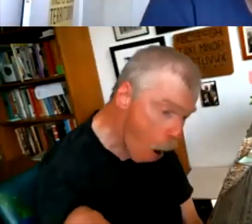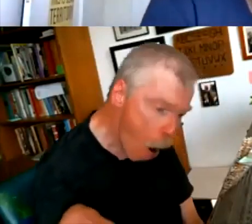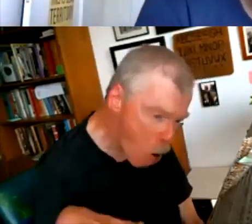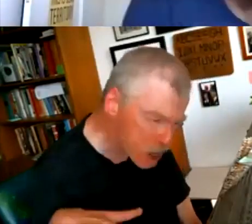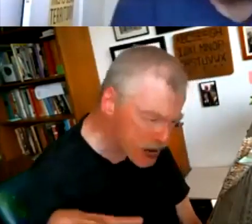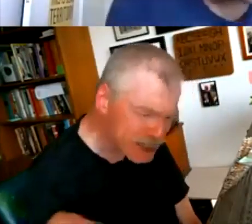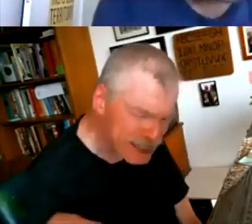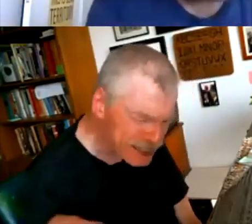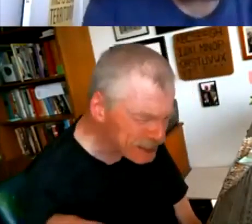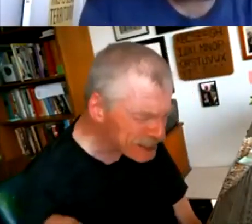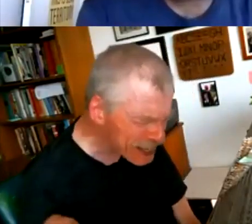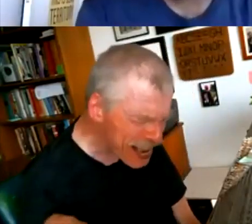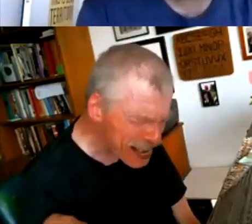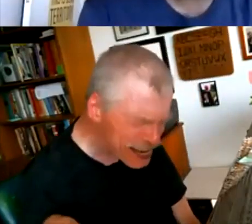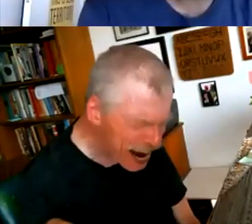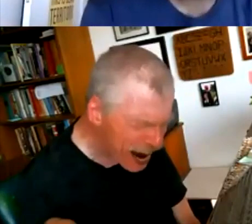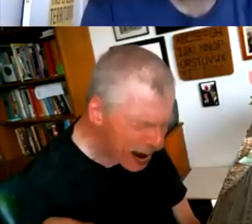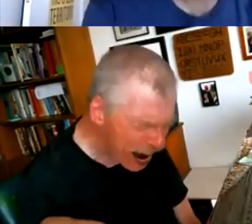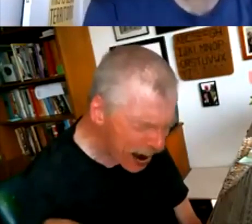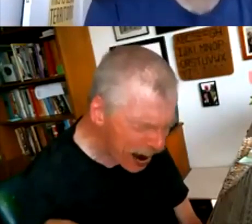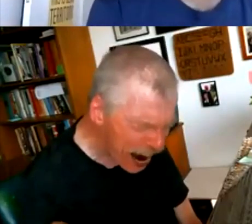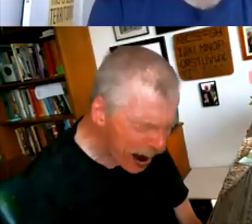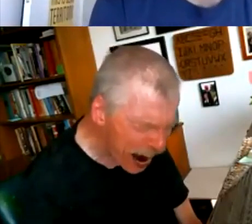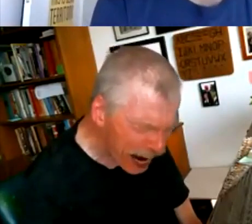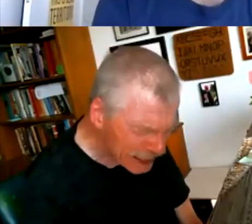Oh, why don't you talk, Hari?